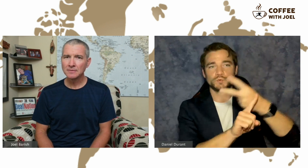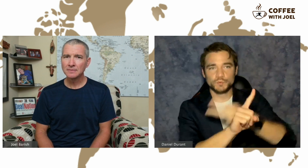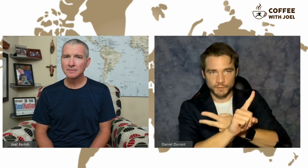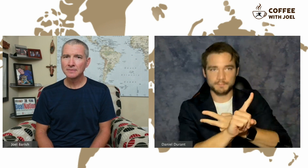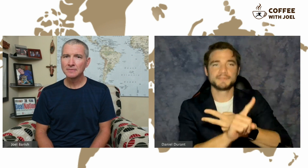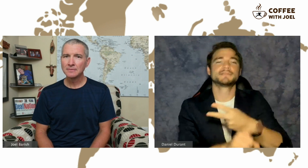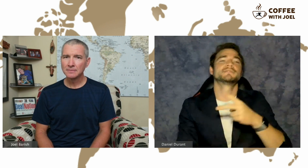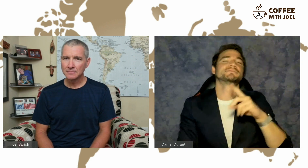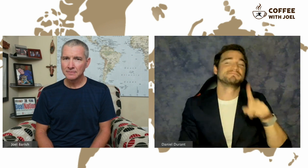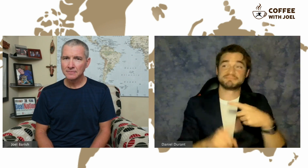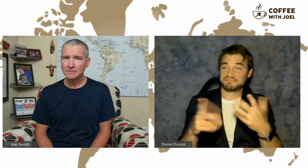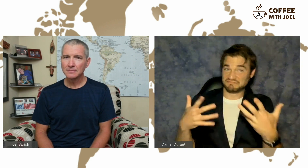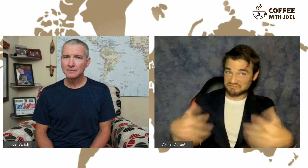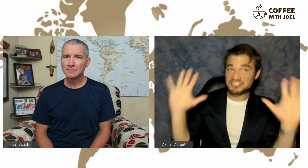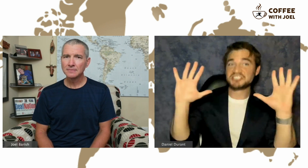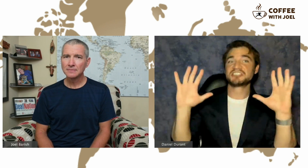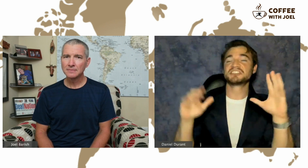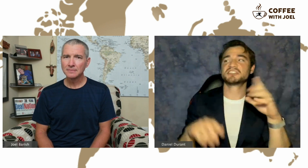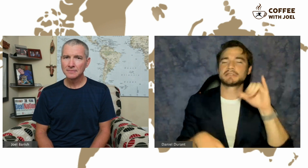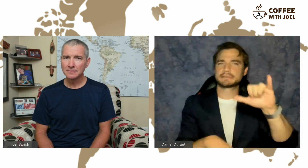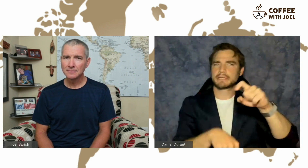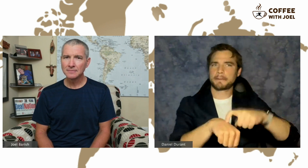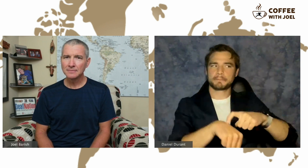So we had our play there for two months, then after that…